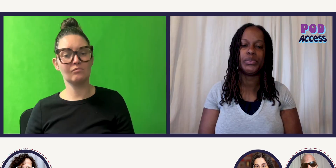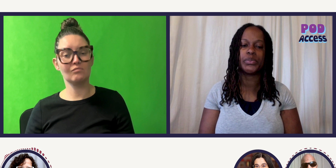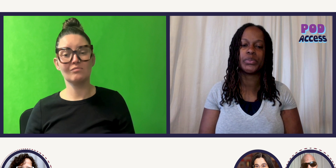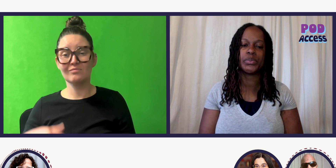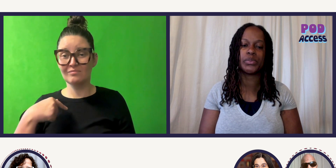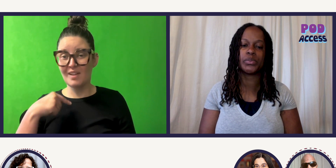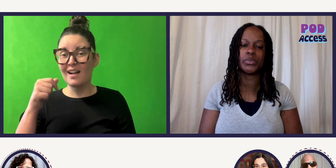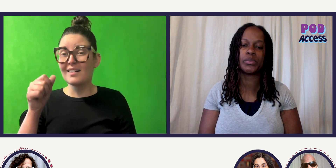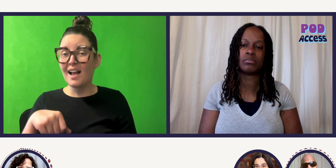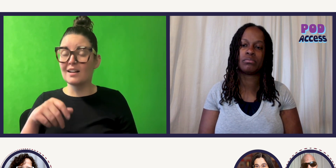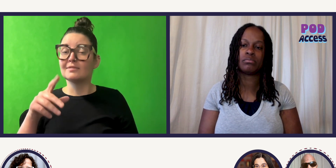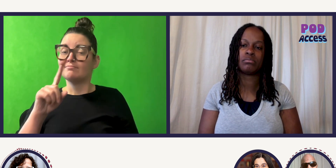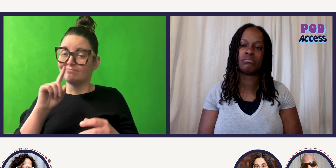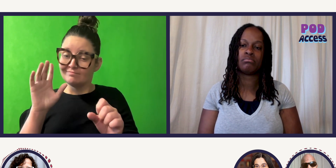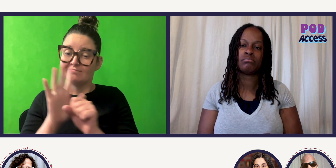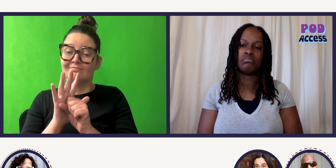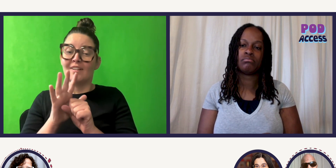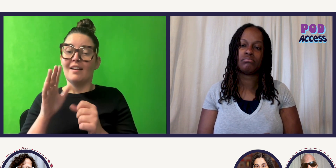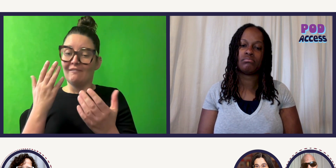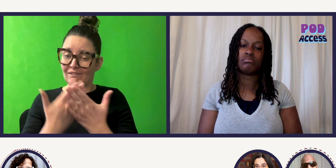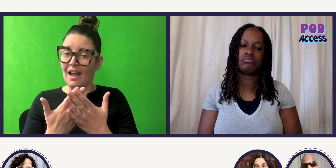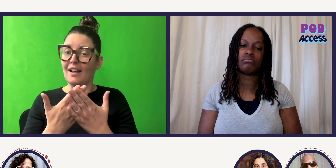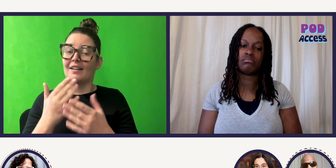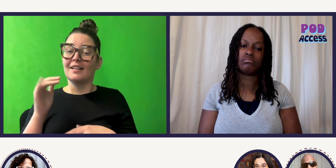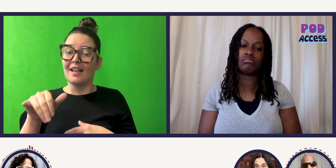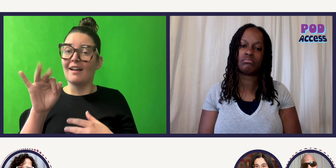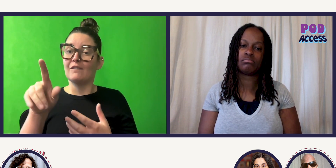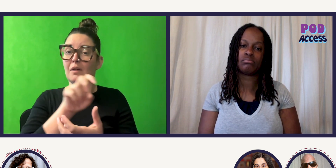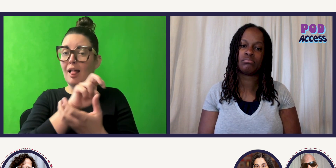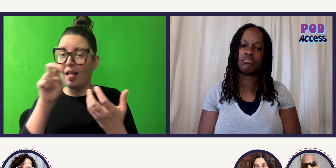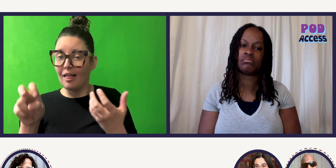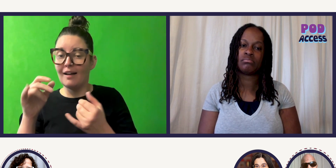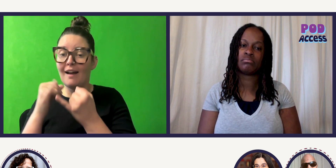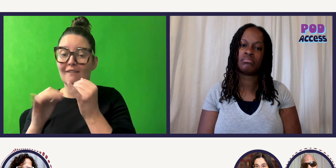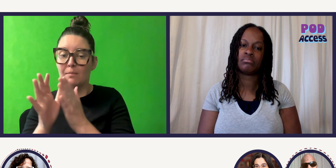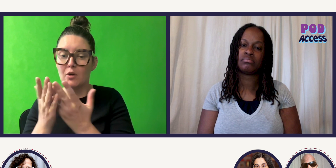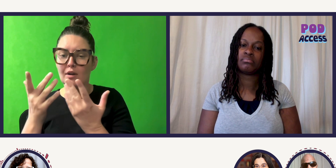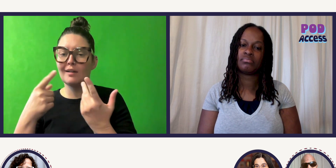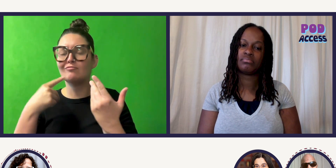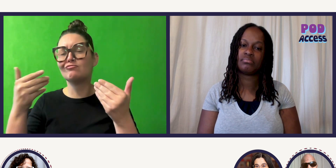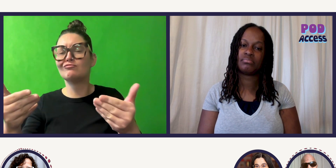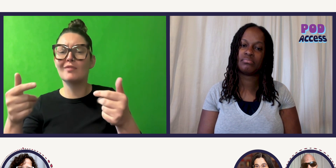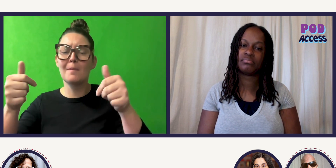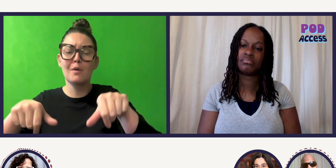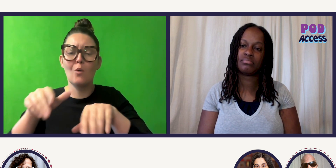I can attest to the fact that if you get to the end of the book, and you’re like, “I’m just gonna post on Twitter,” but you don’t have a plan, you don’t have